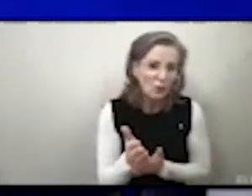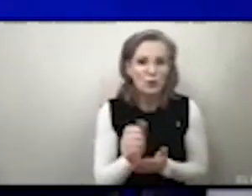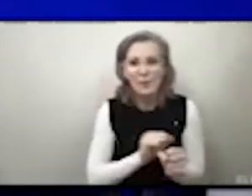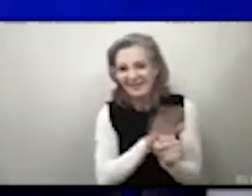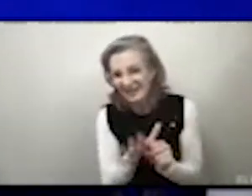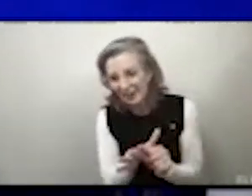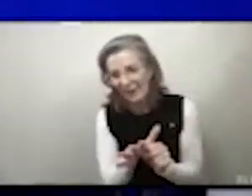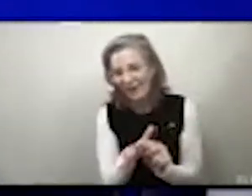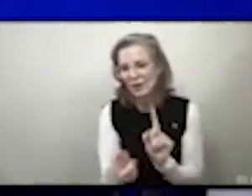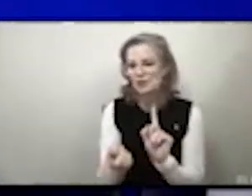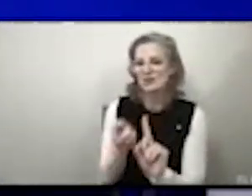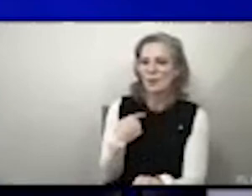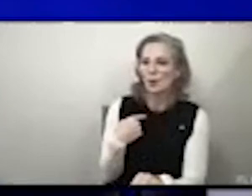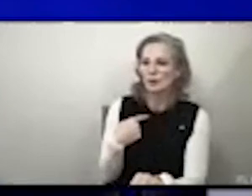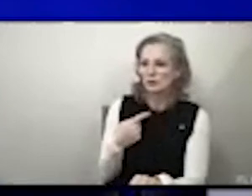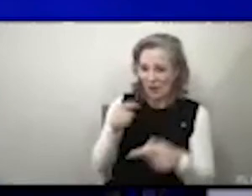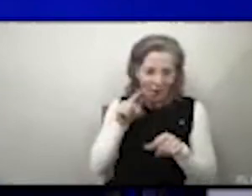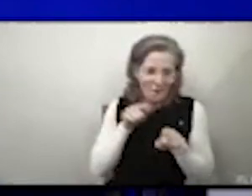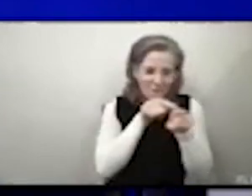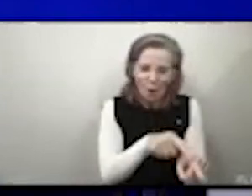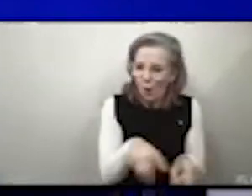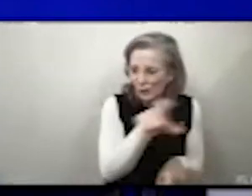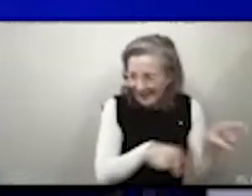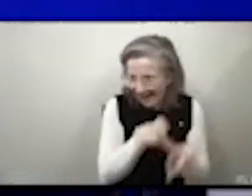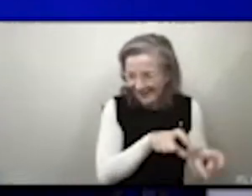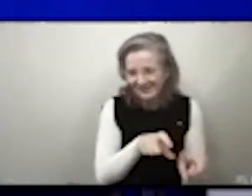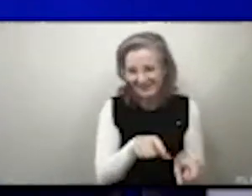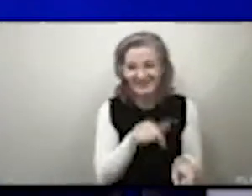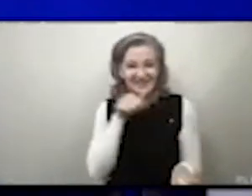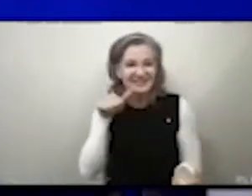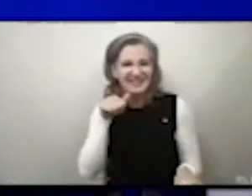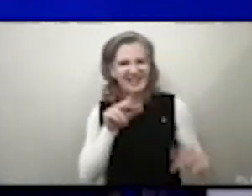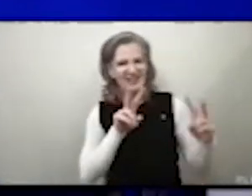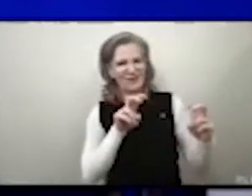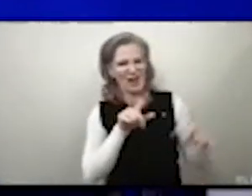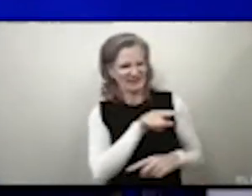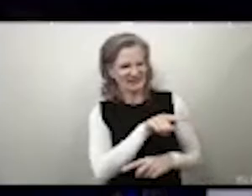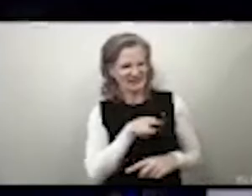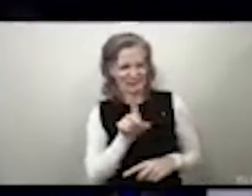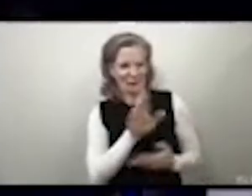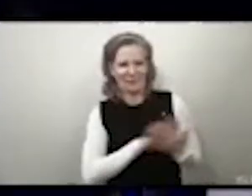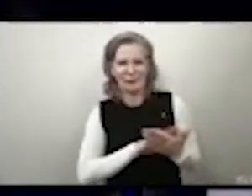And that's a very nice phrase but what does it really mean? But we have learned something haven't we, and this is obviously, you know,